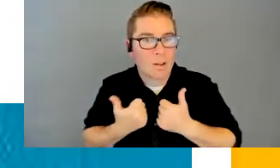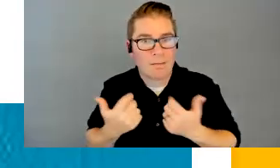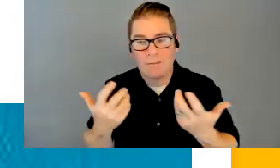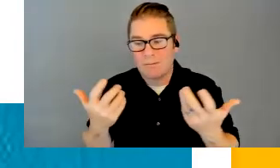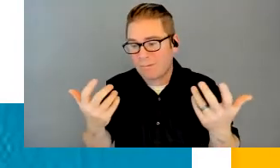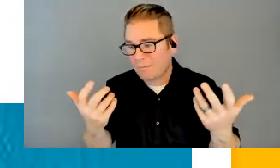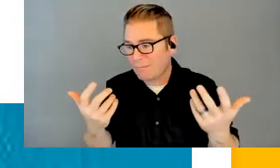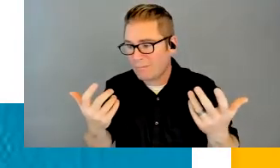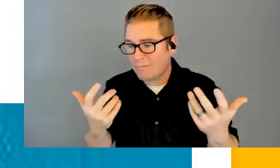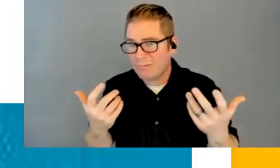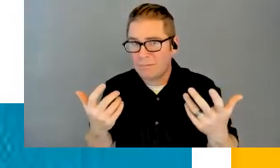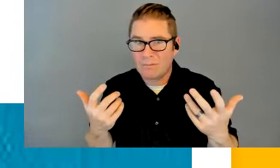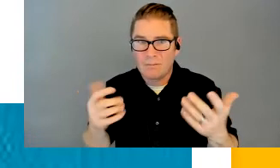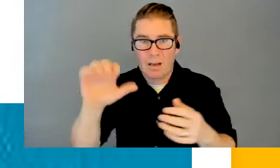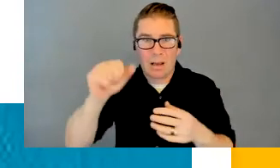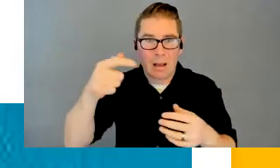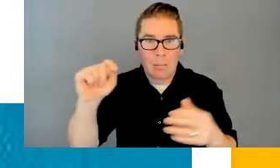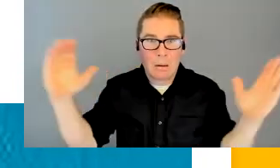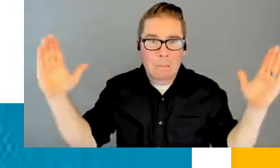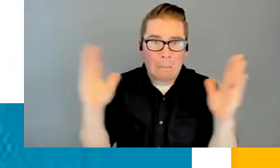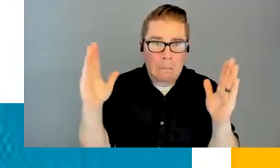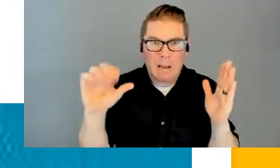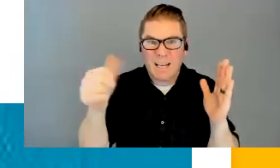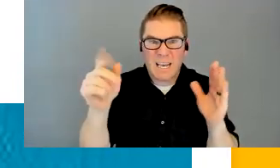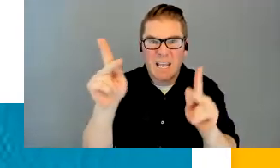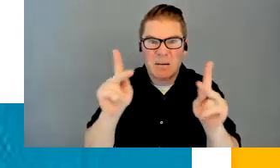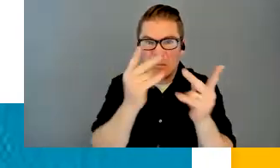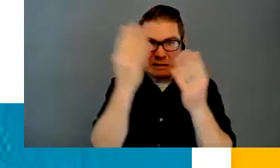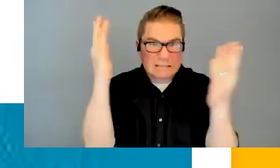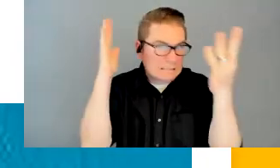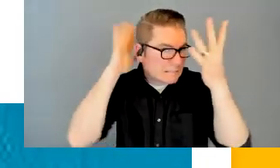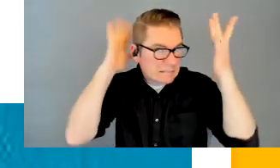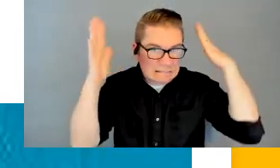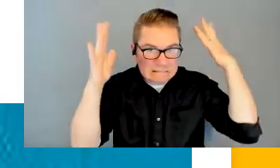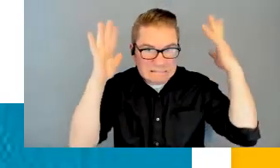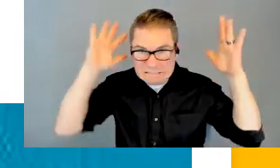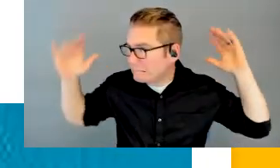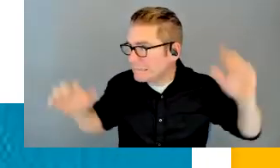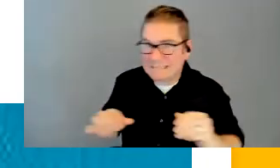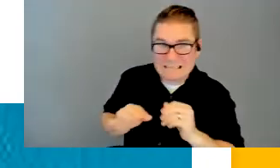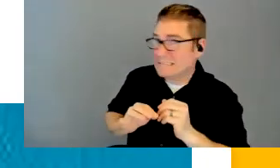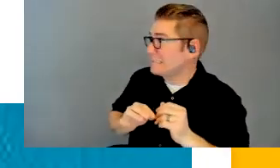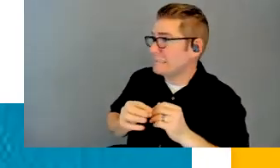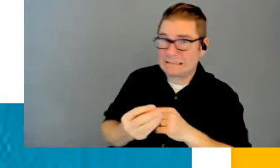very small apartment with ten people sharing it and they don't want to turn their cameras on. And we need to respect that.